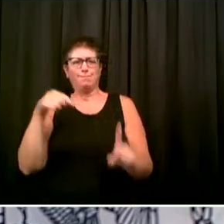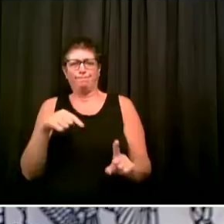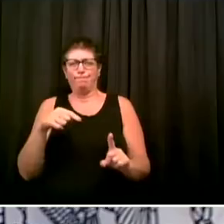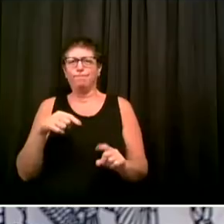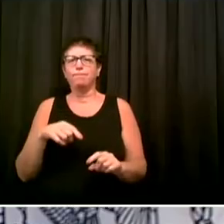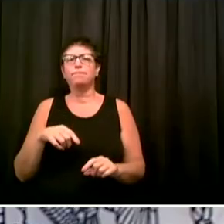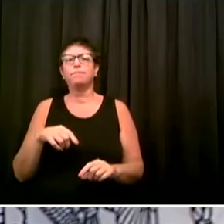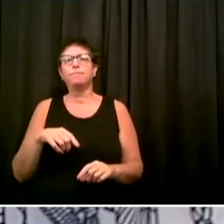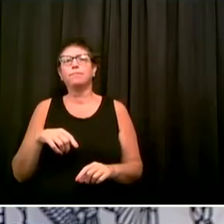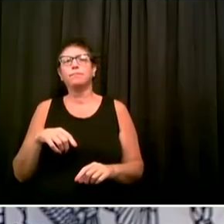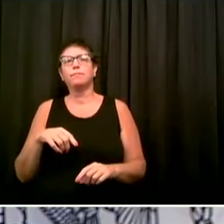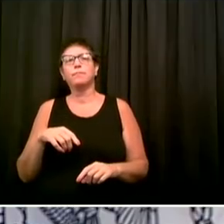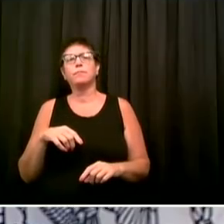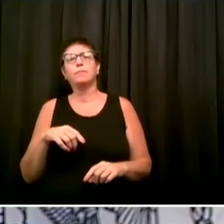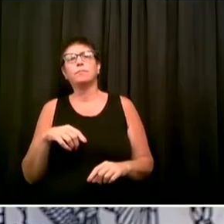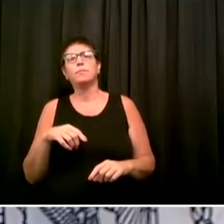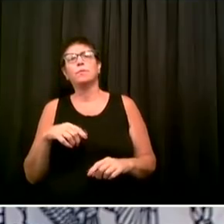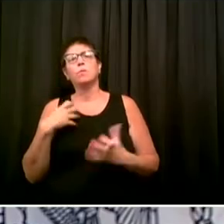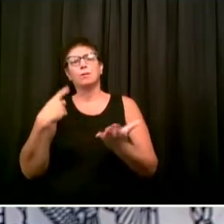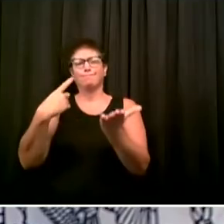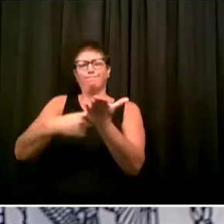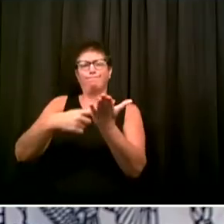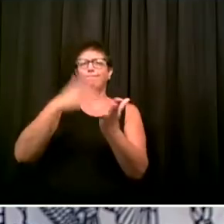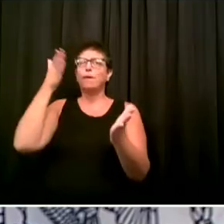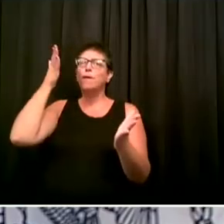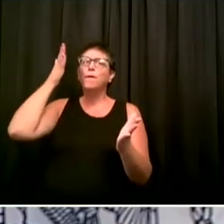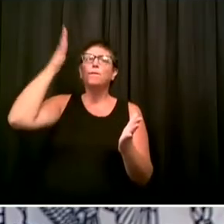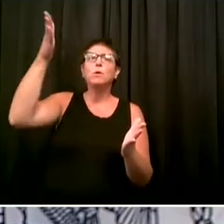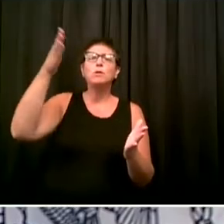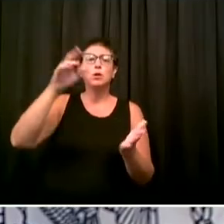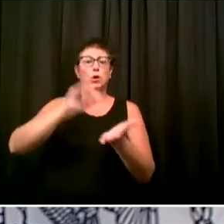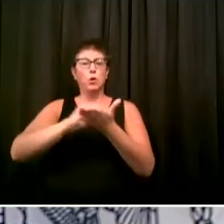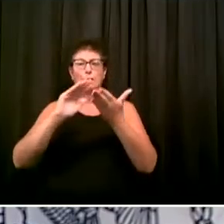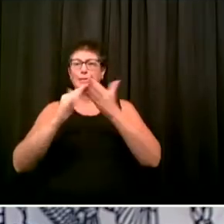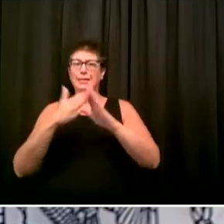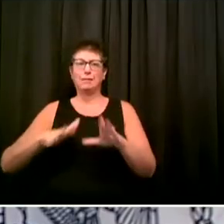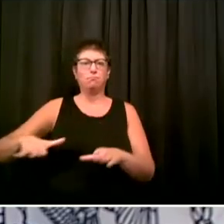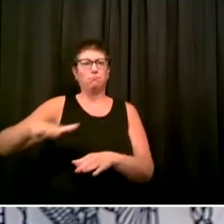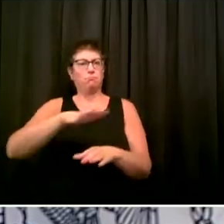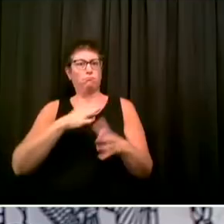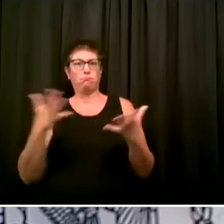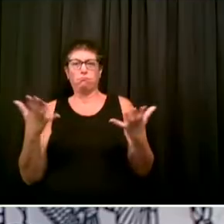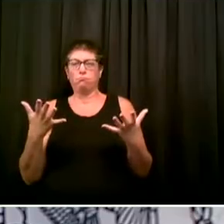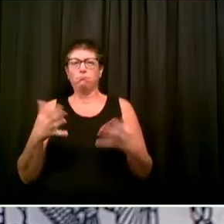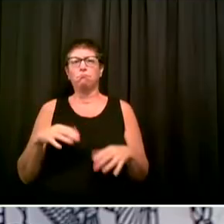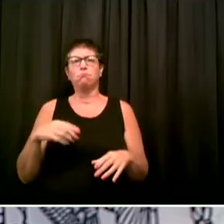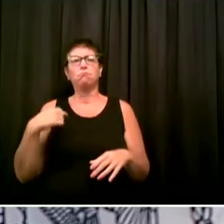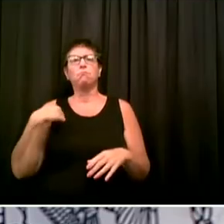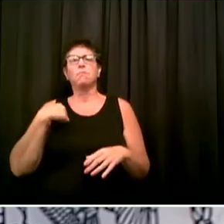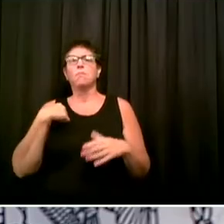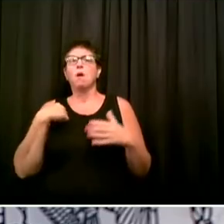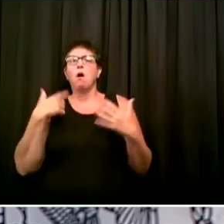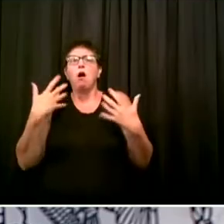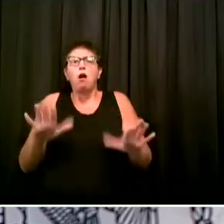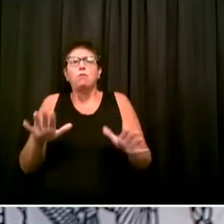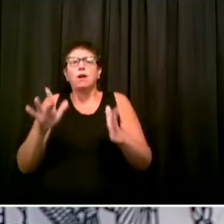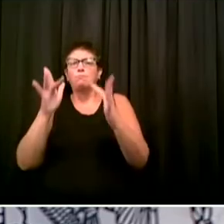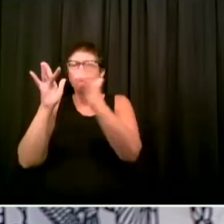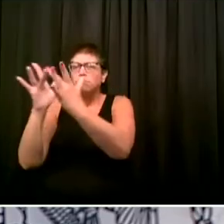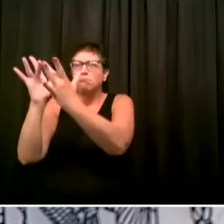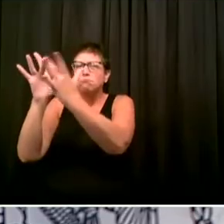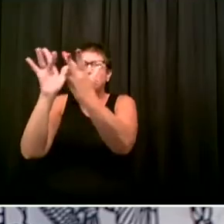OPINIONS, IT IS SOMETHING WE